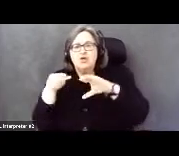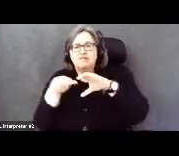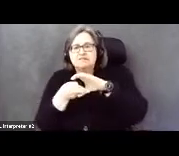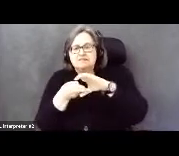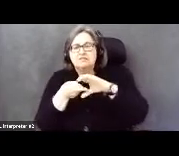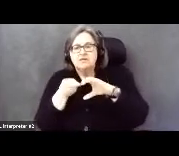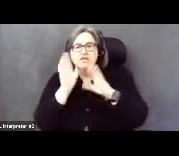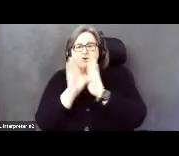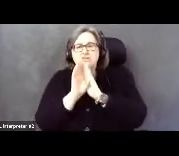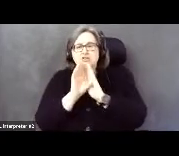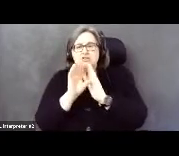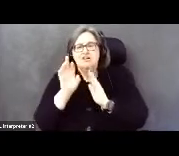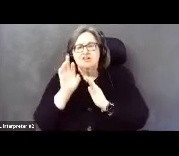on the right there. You see what a